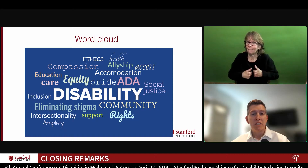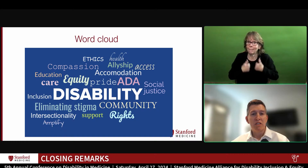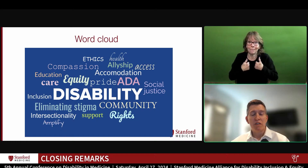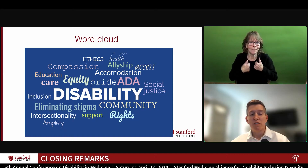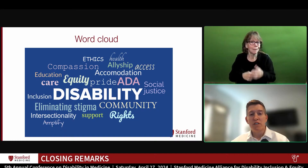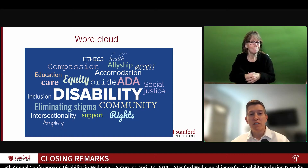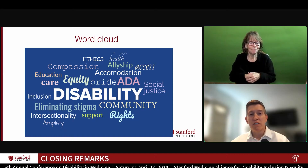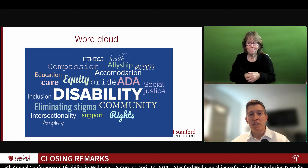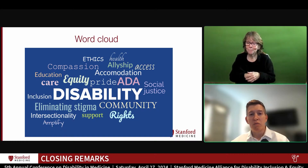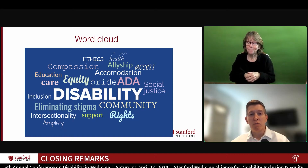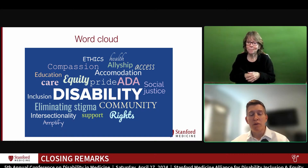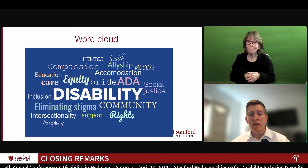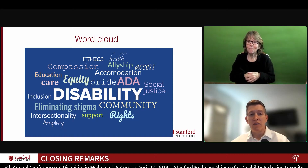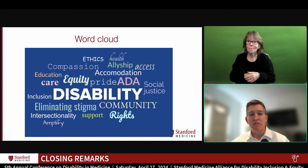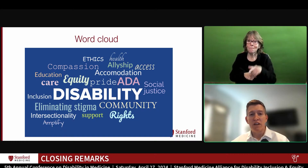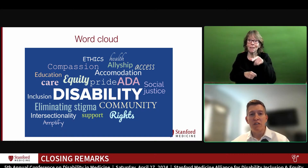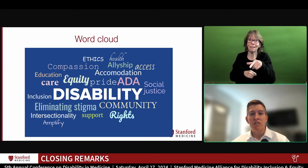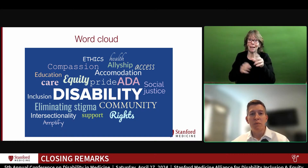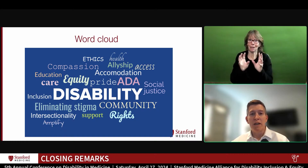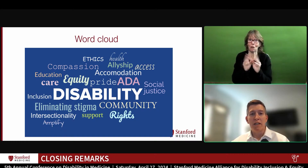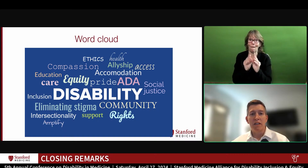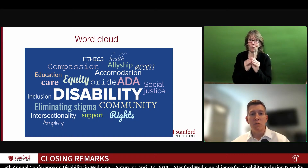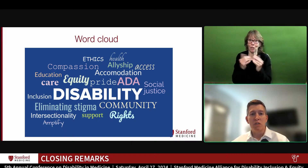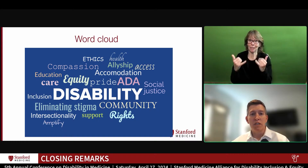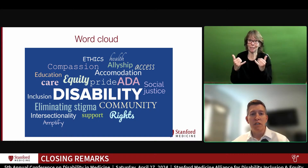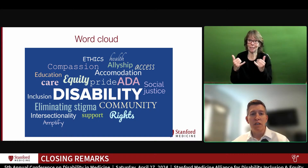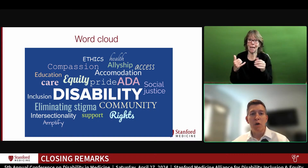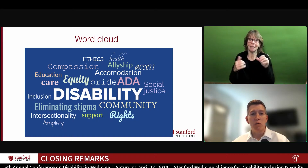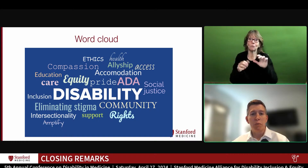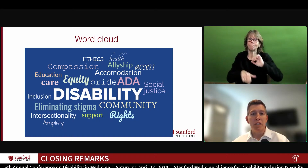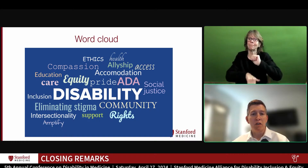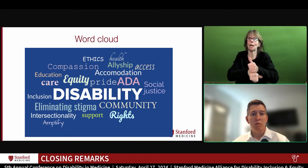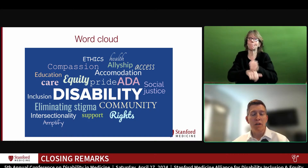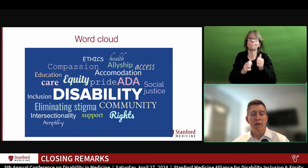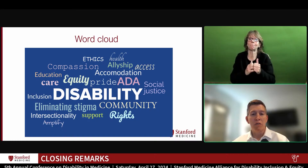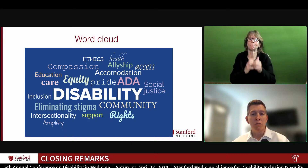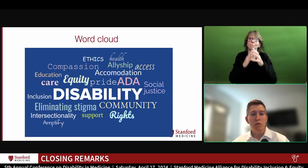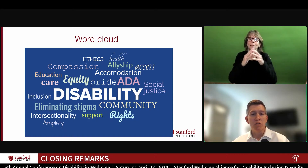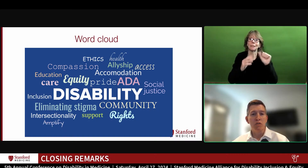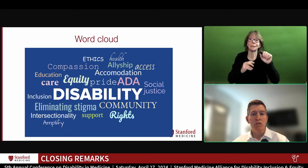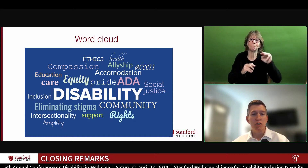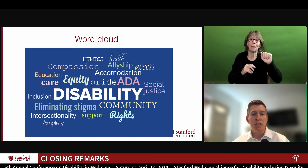This conference and founding SMADIE has really helped me along my own personal journey.